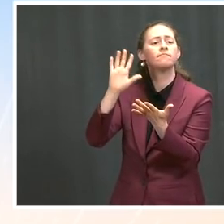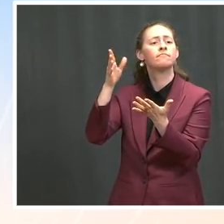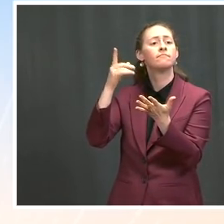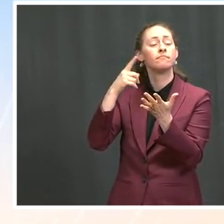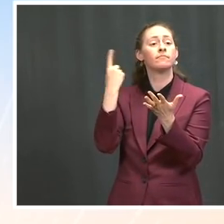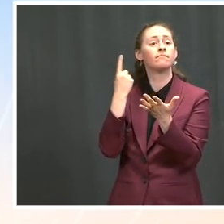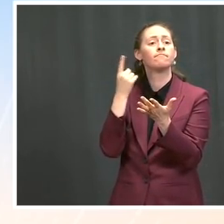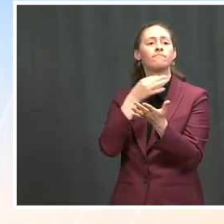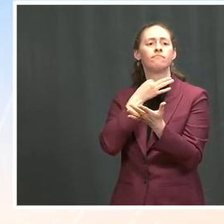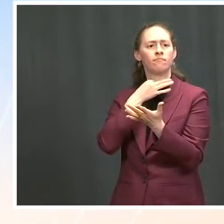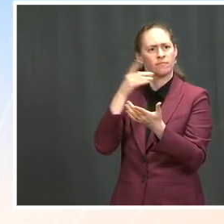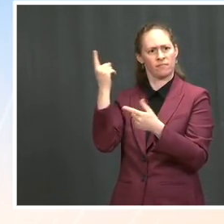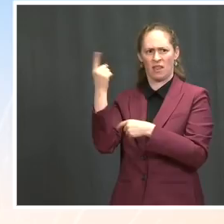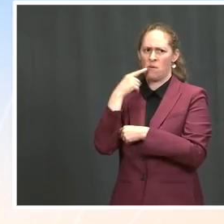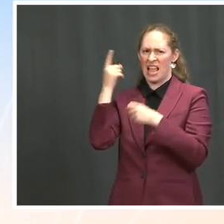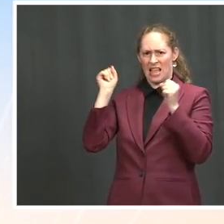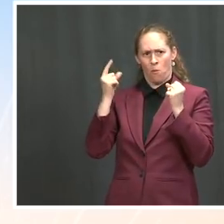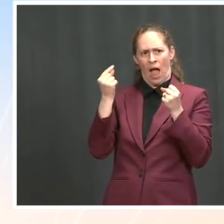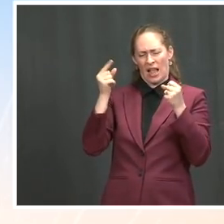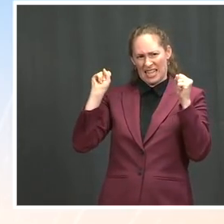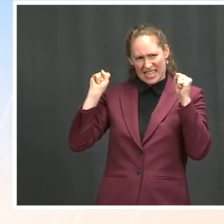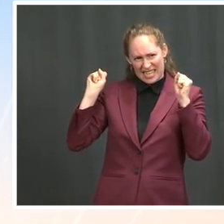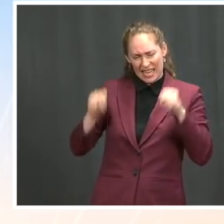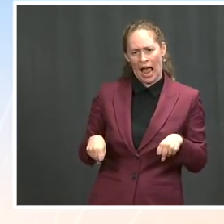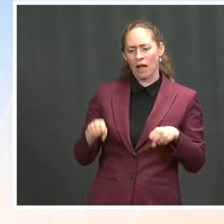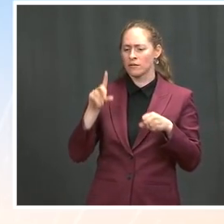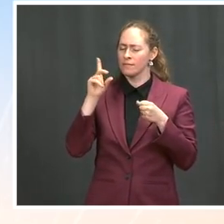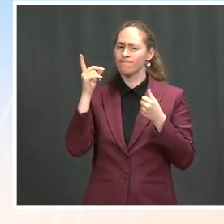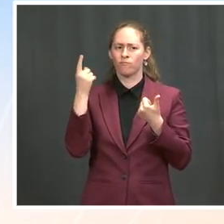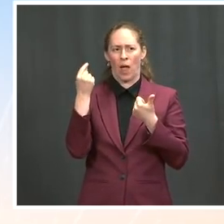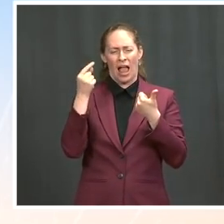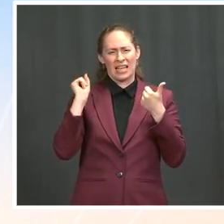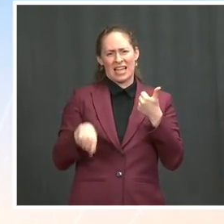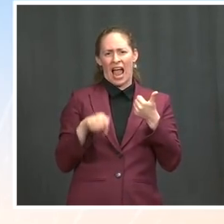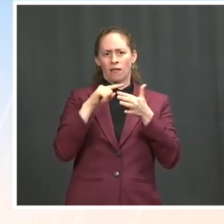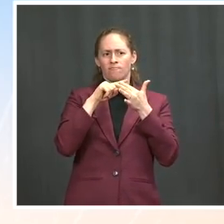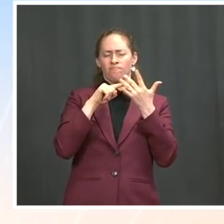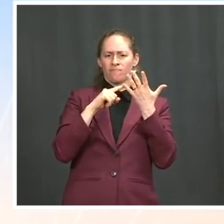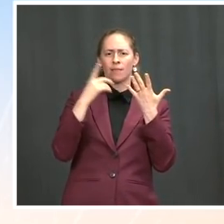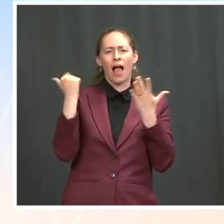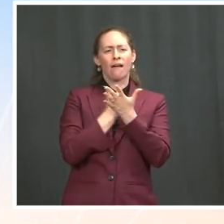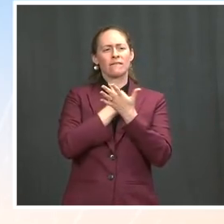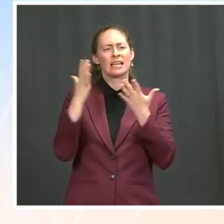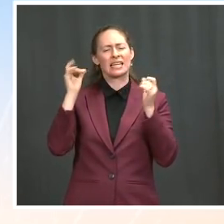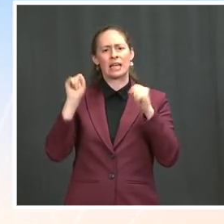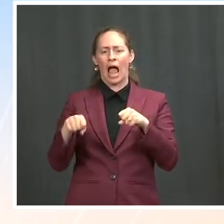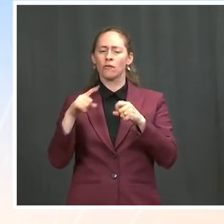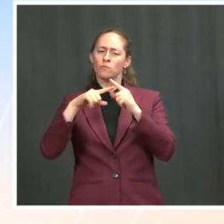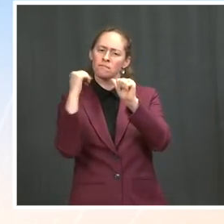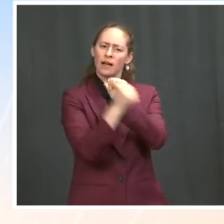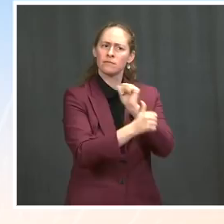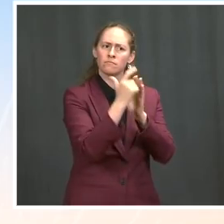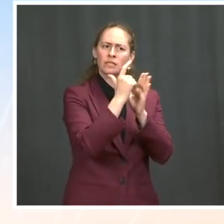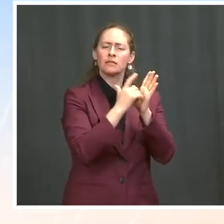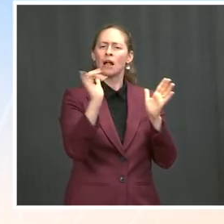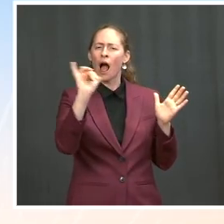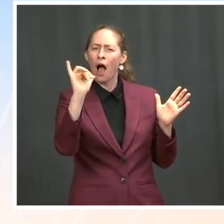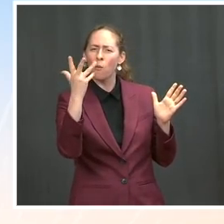to get the bill passed. What has he done to get that bill passed, considering this vote is going to fail? And since he has pledged that,